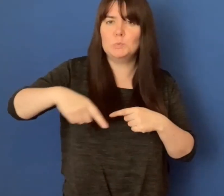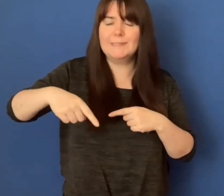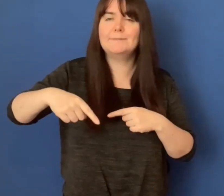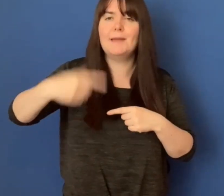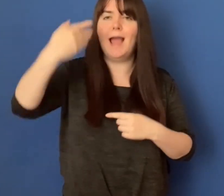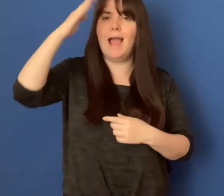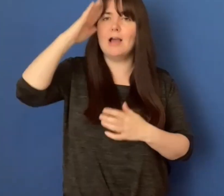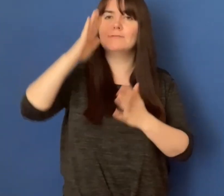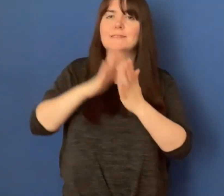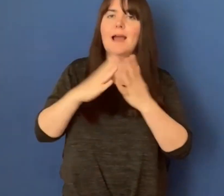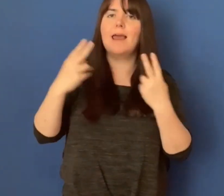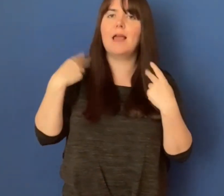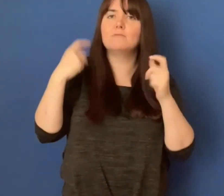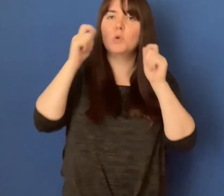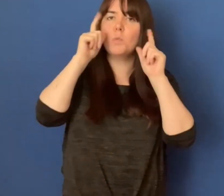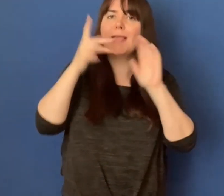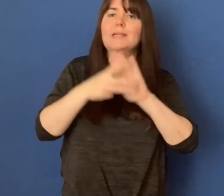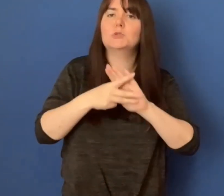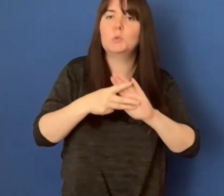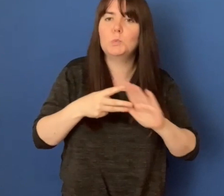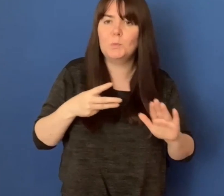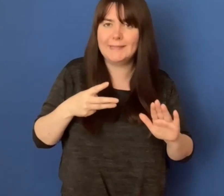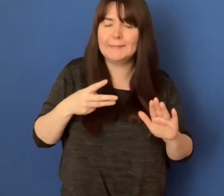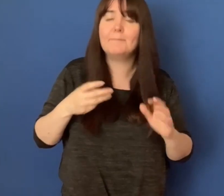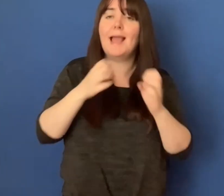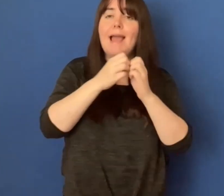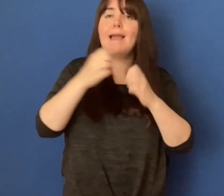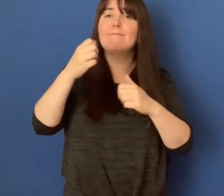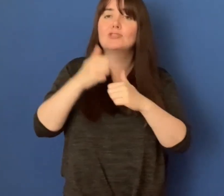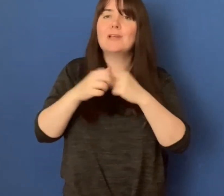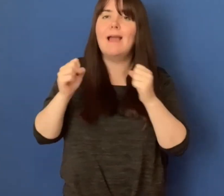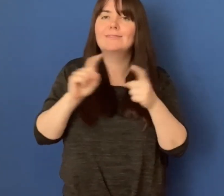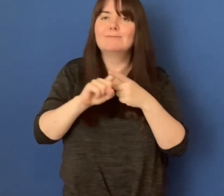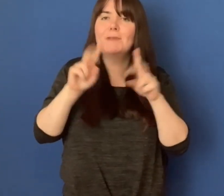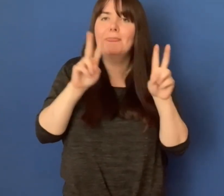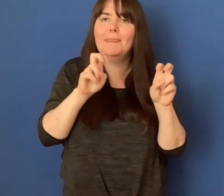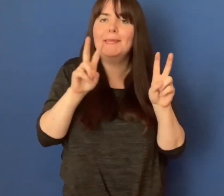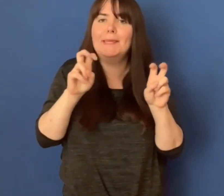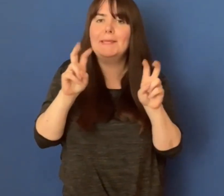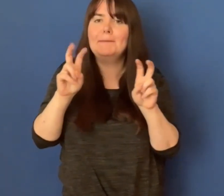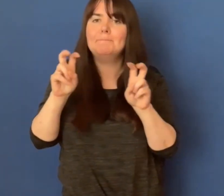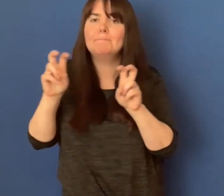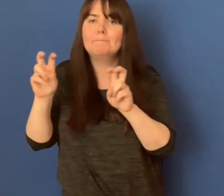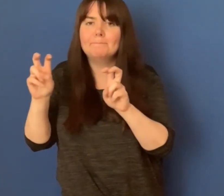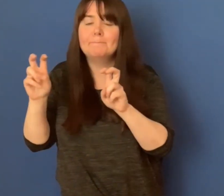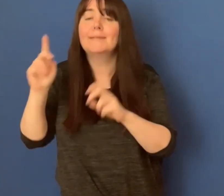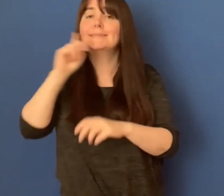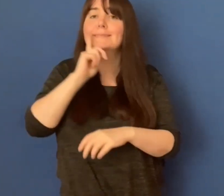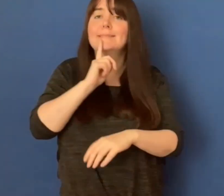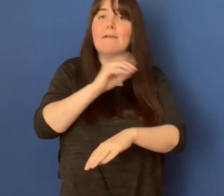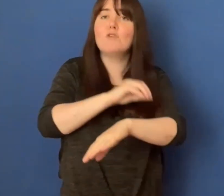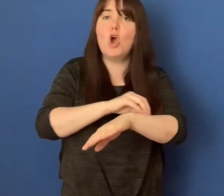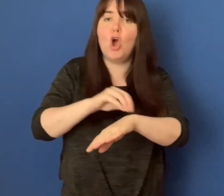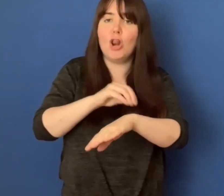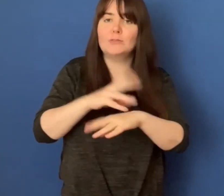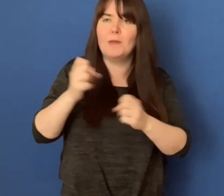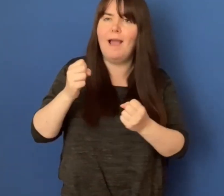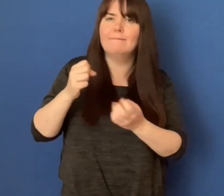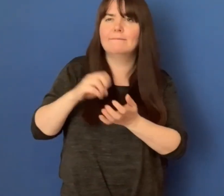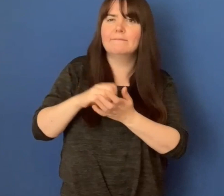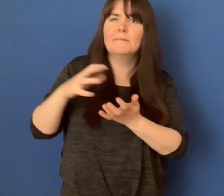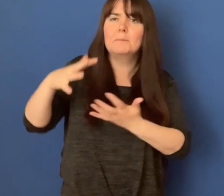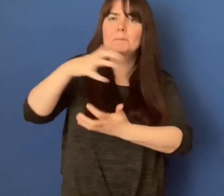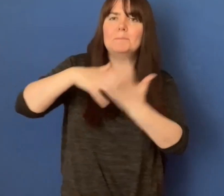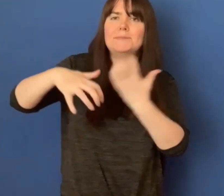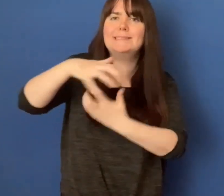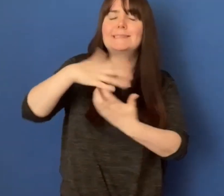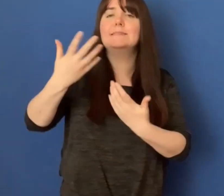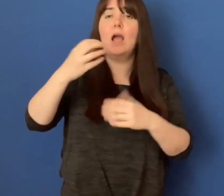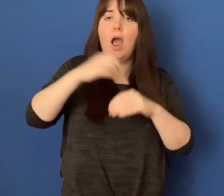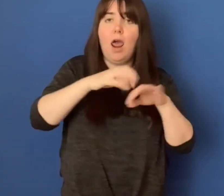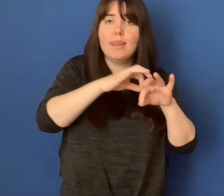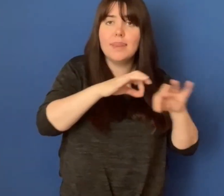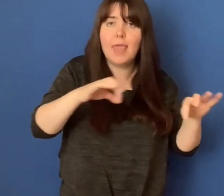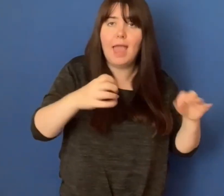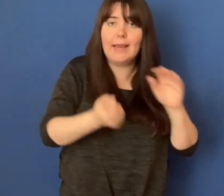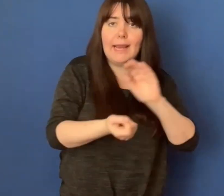"Irish Sign Language Awareness Week". Each day will have an individual theme and Deaf organisations will be offering a mix of